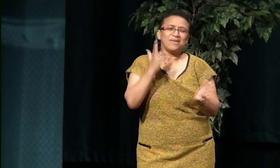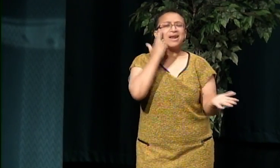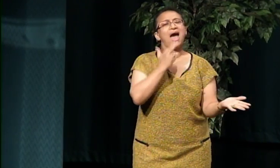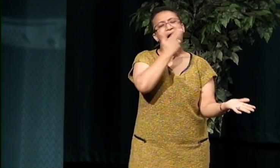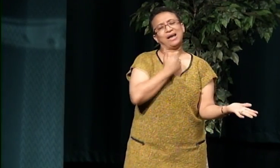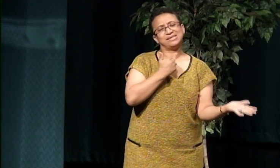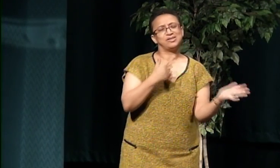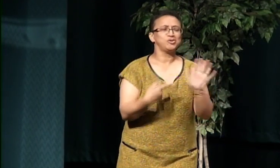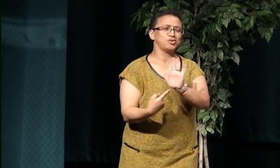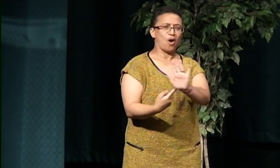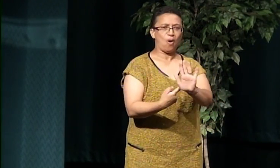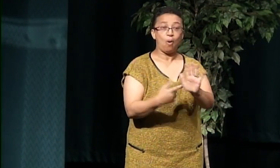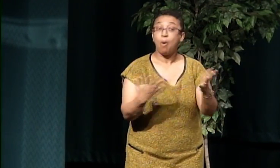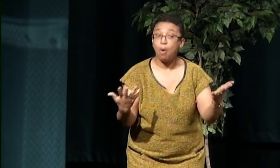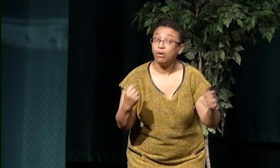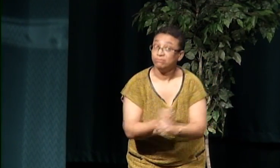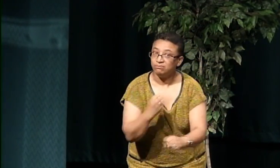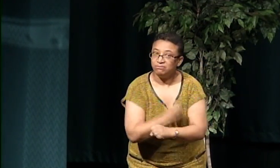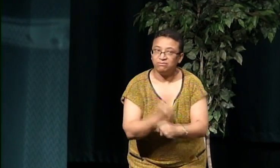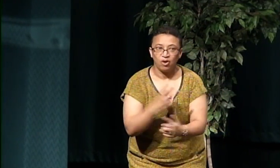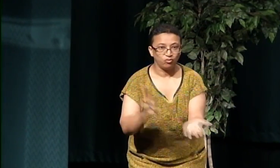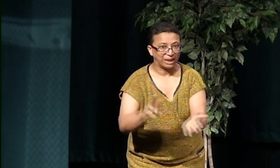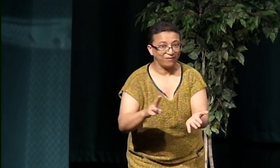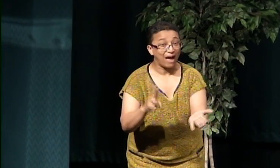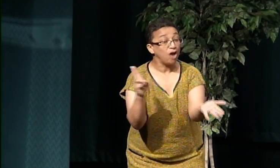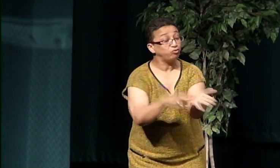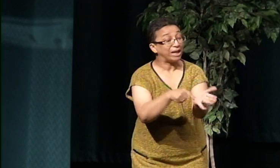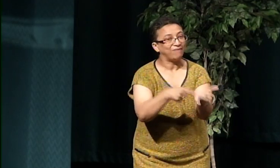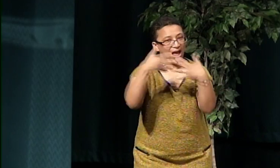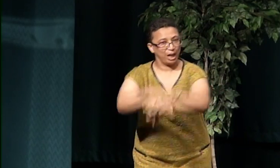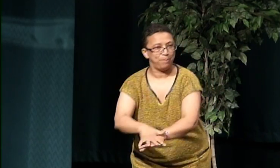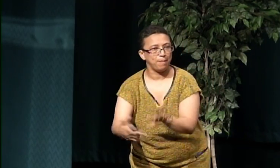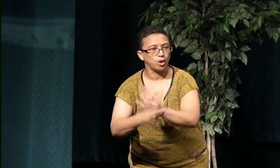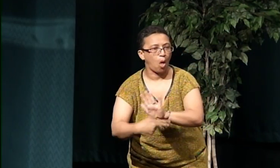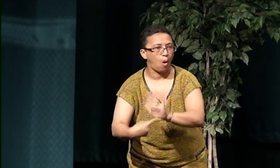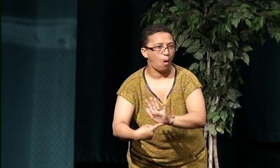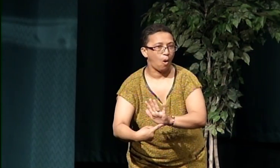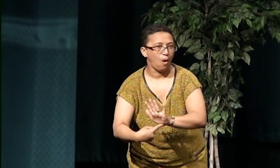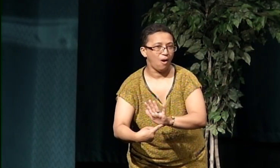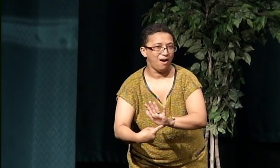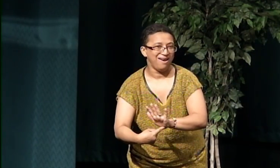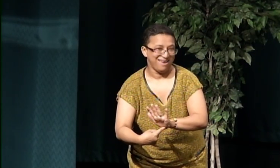If it's signed, it's nice for show but it doesn't have teeth.